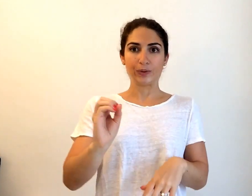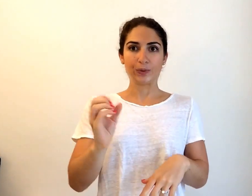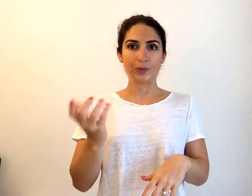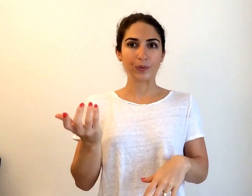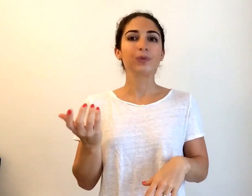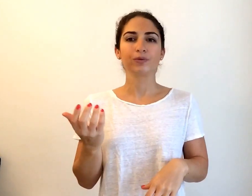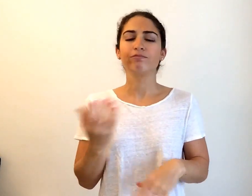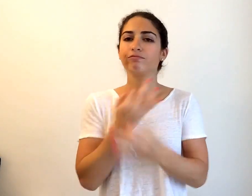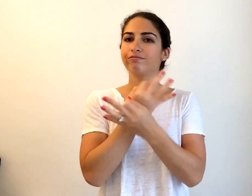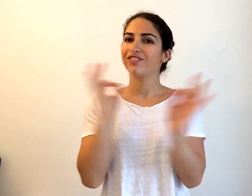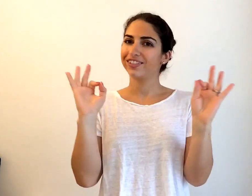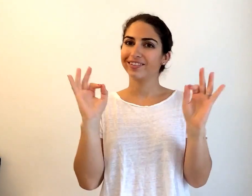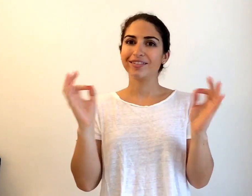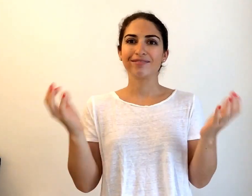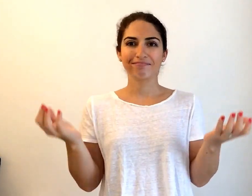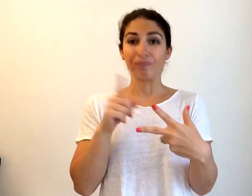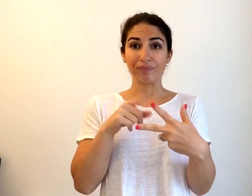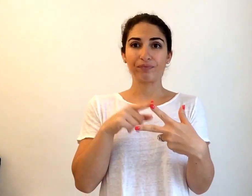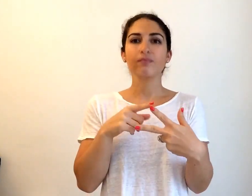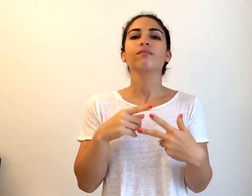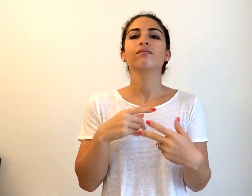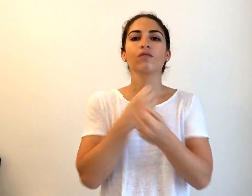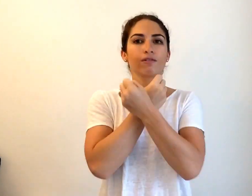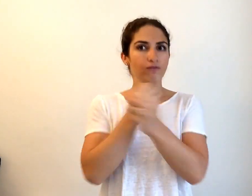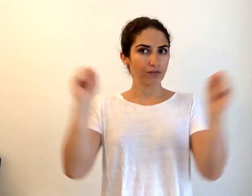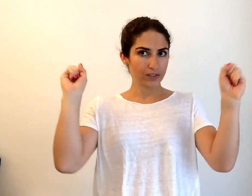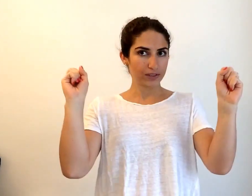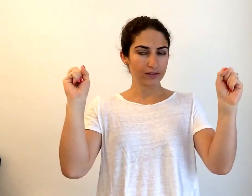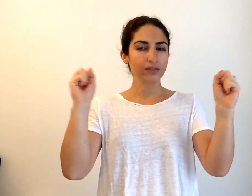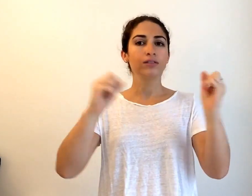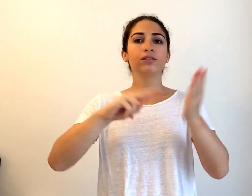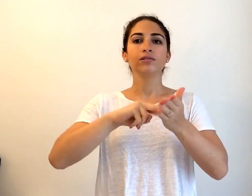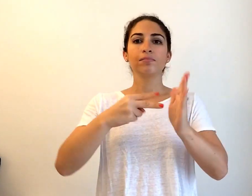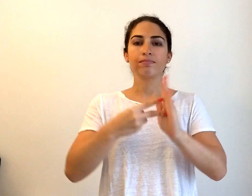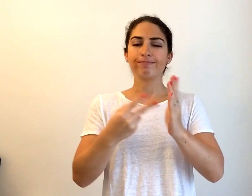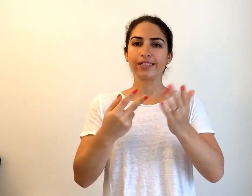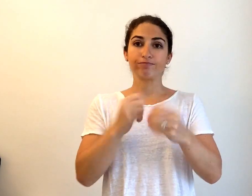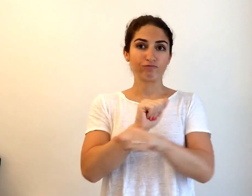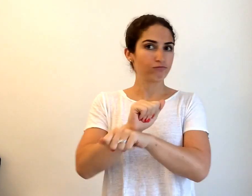Zero dollars. FREE. A second sign is "FREE"